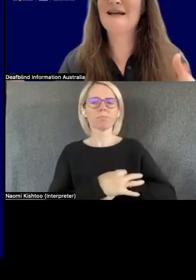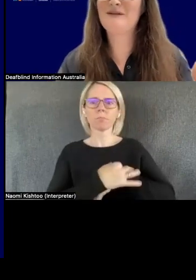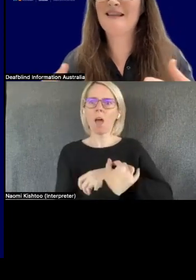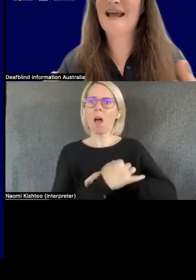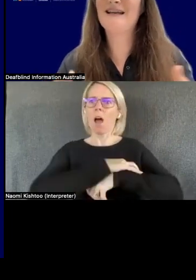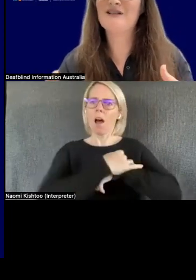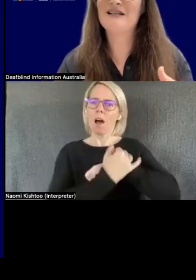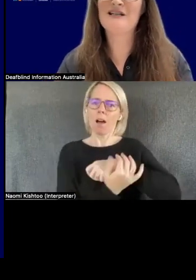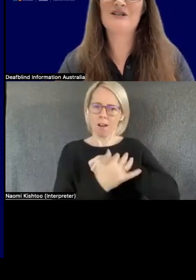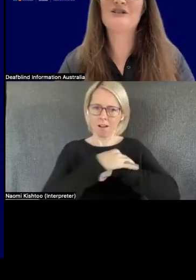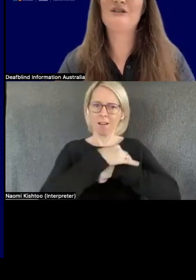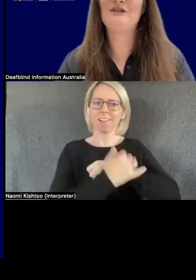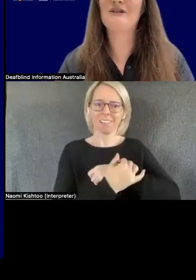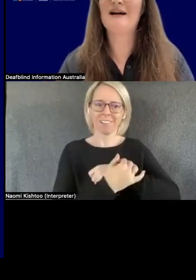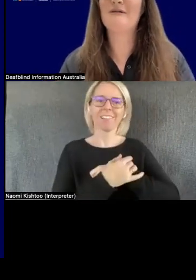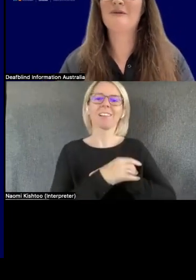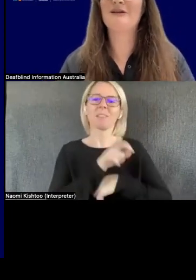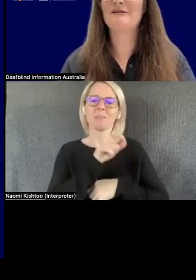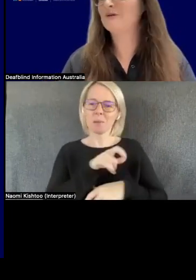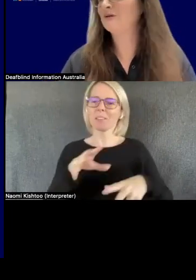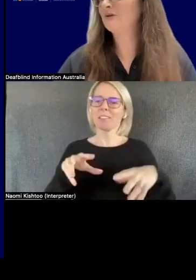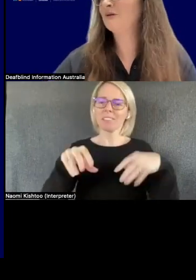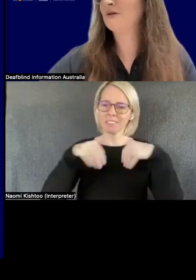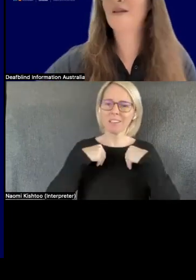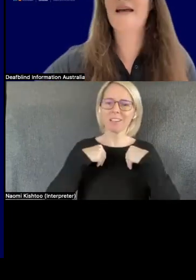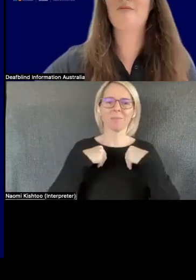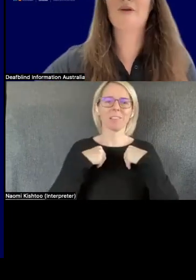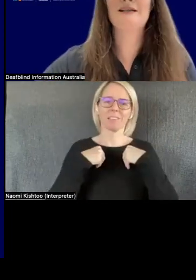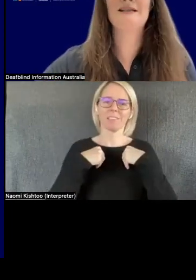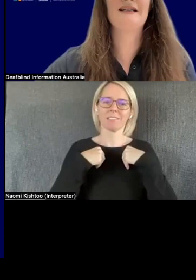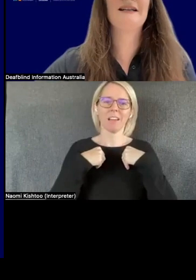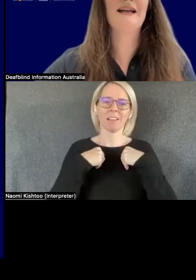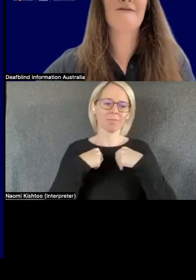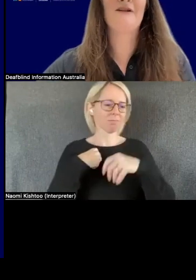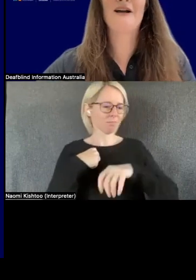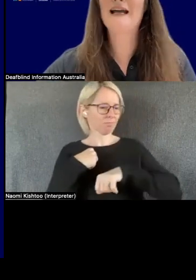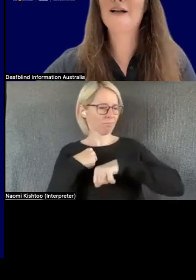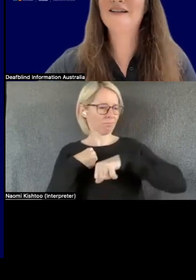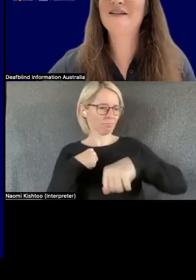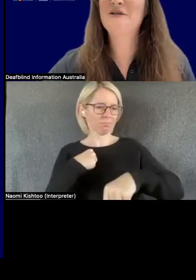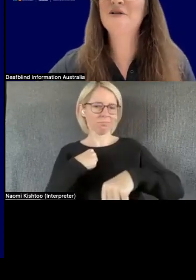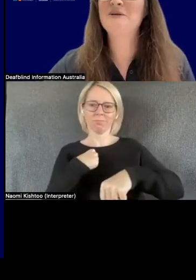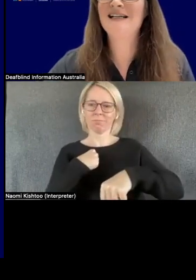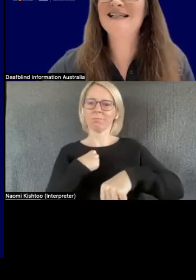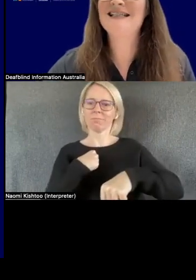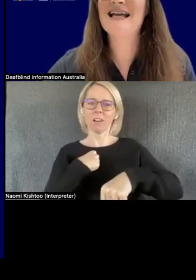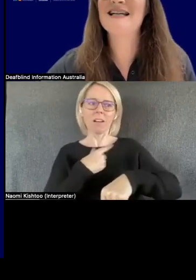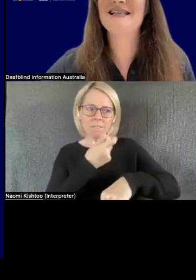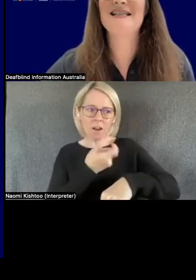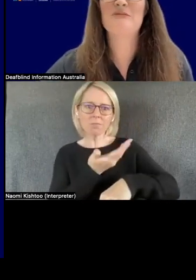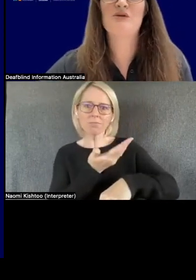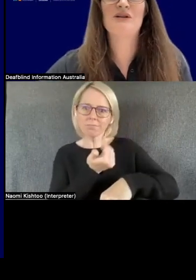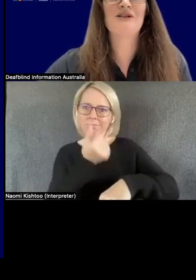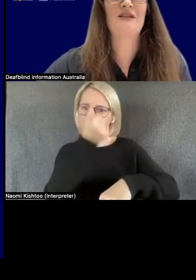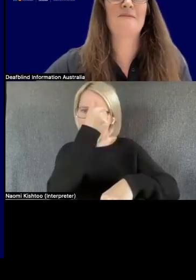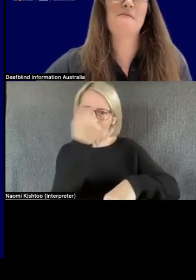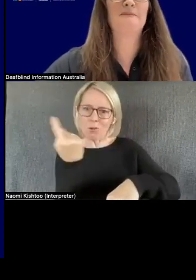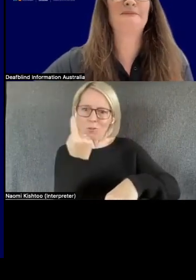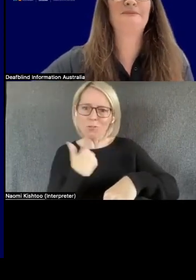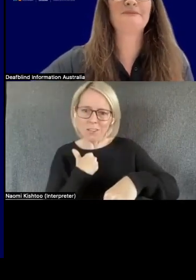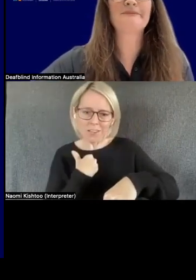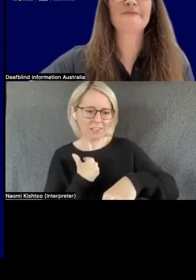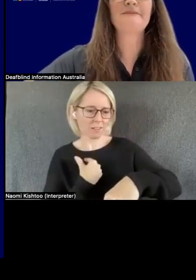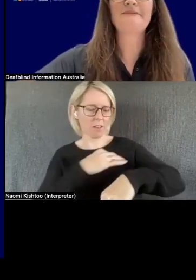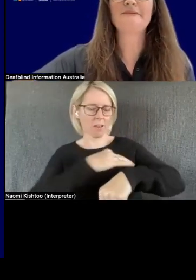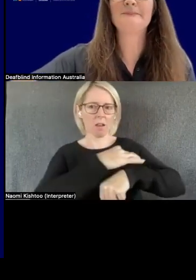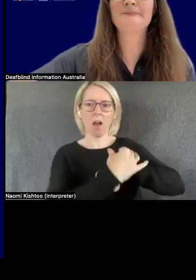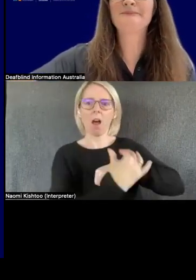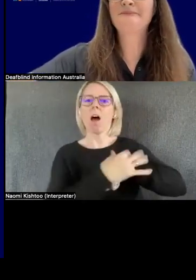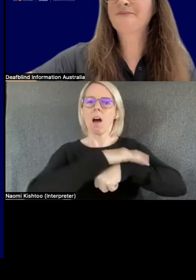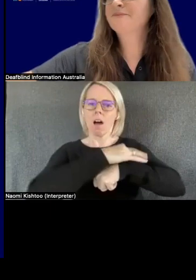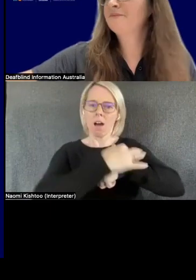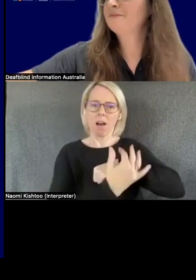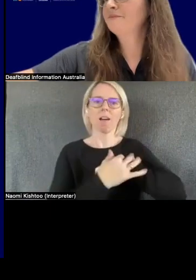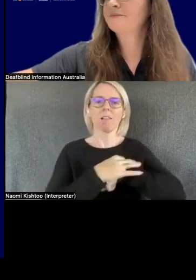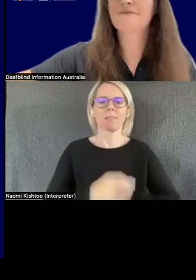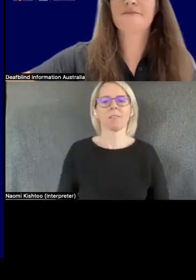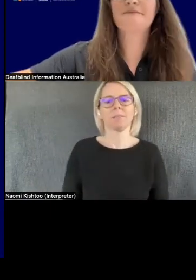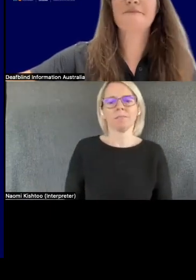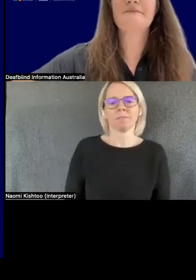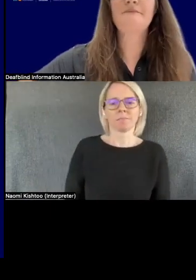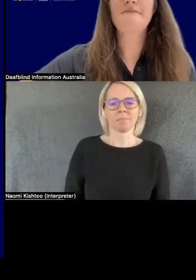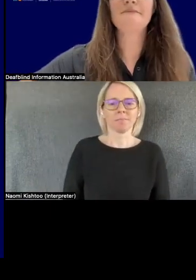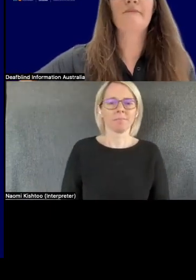accepted that invitation to explore that bracelet and find out who it is that’s approached them.